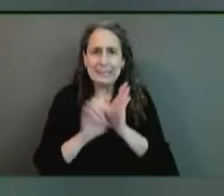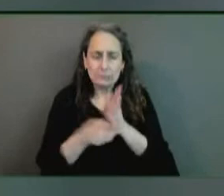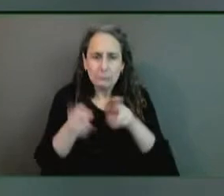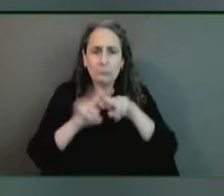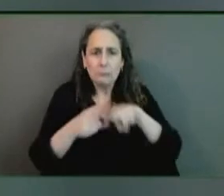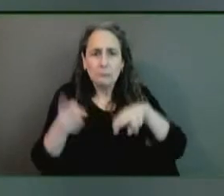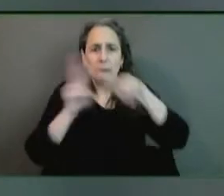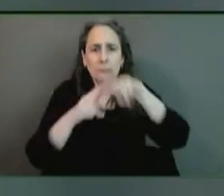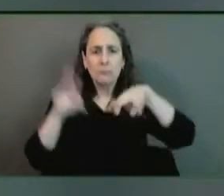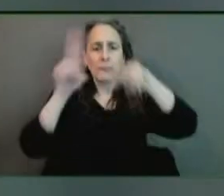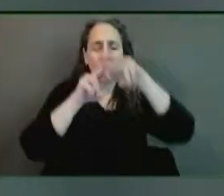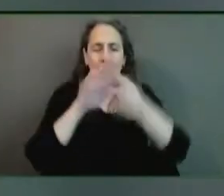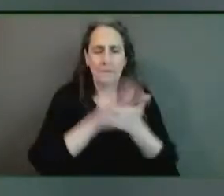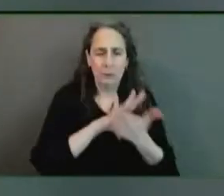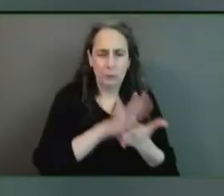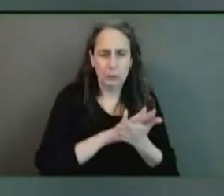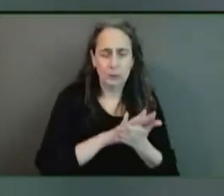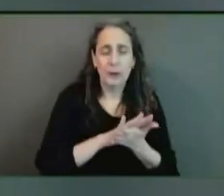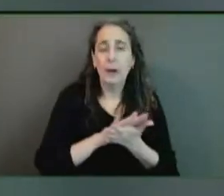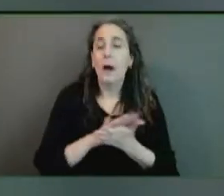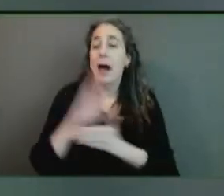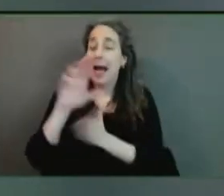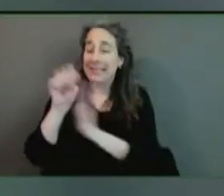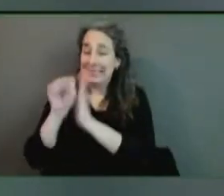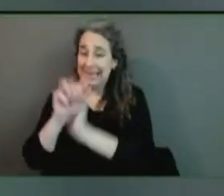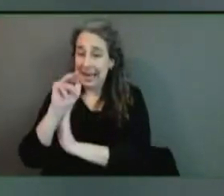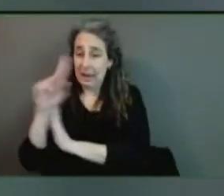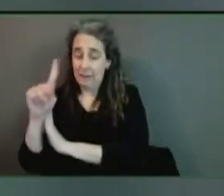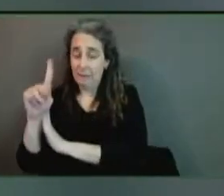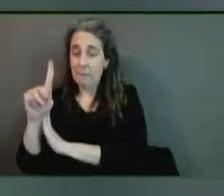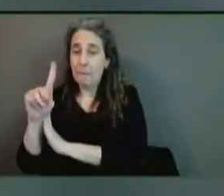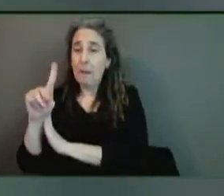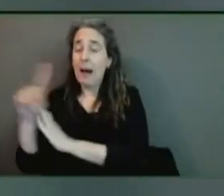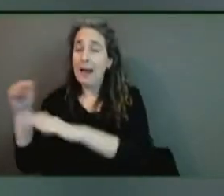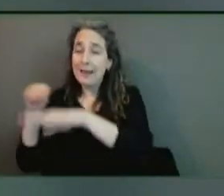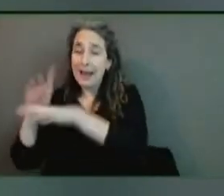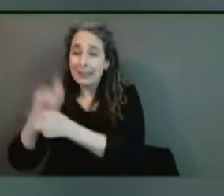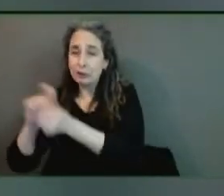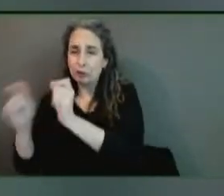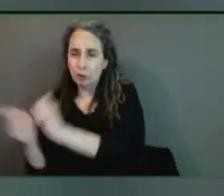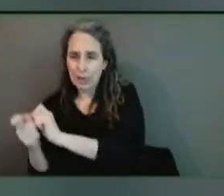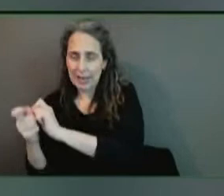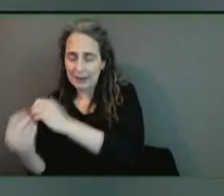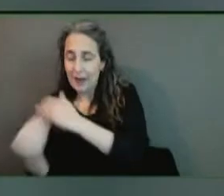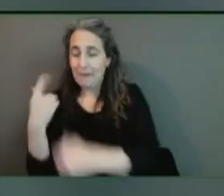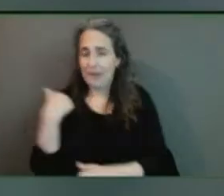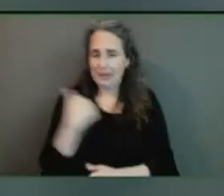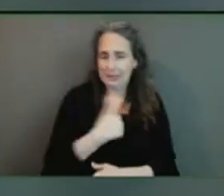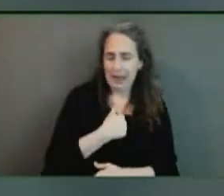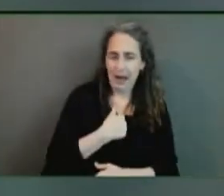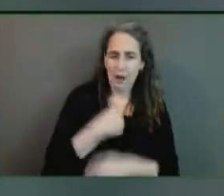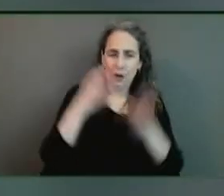the implications of the rising cases for our schools, changing guidance from the state of